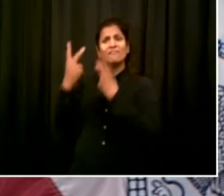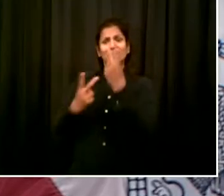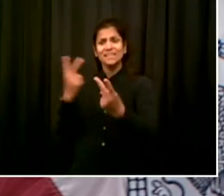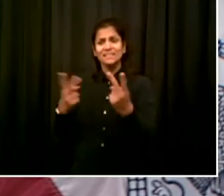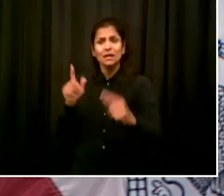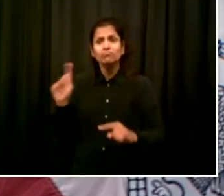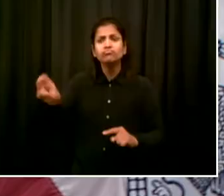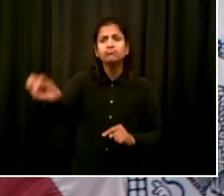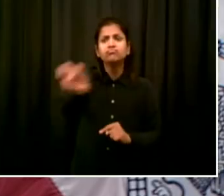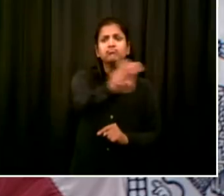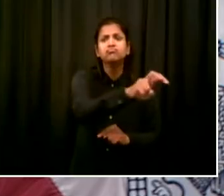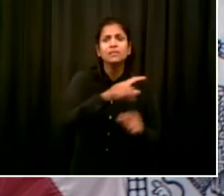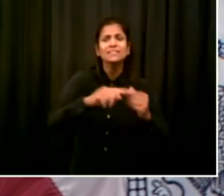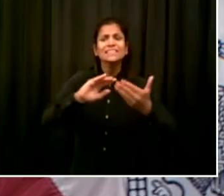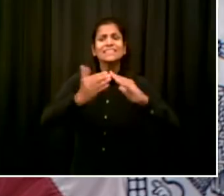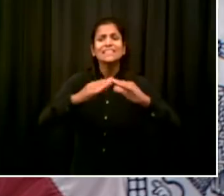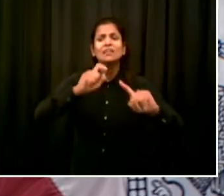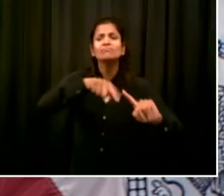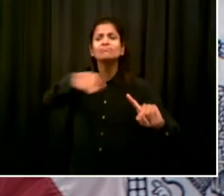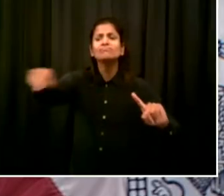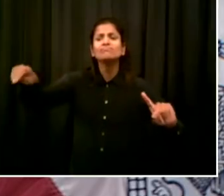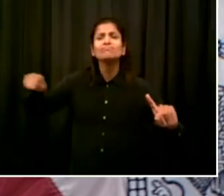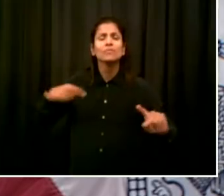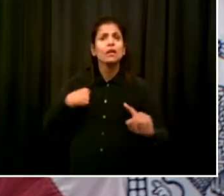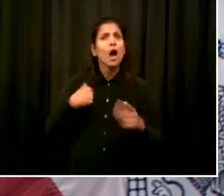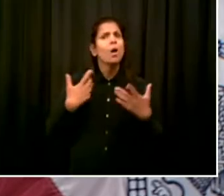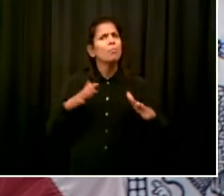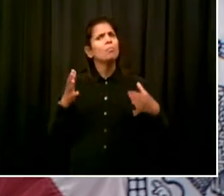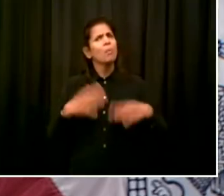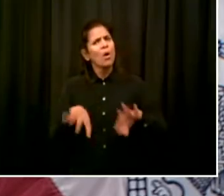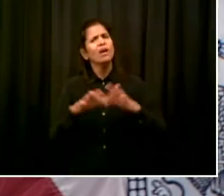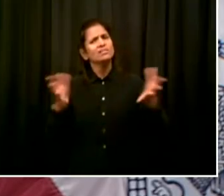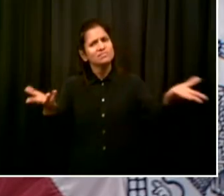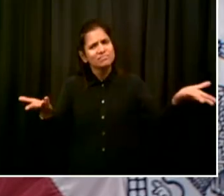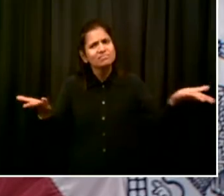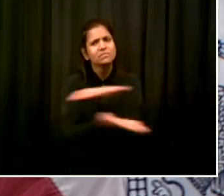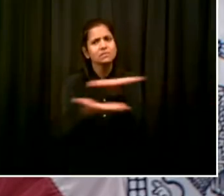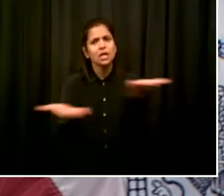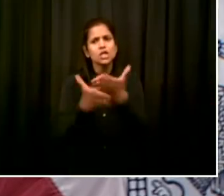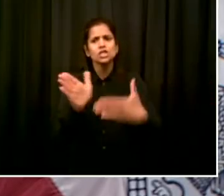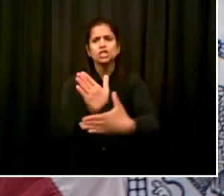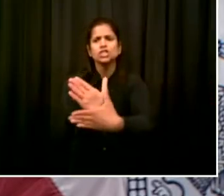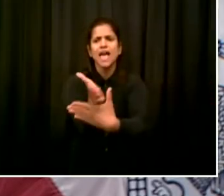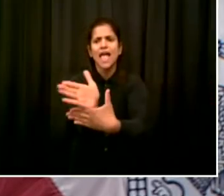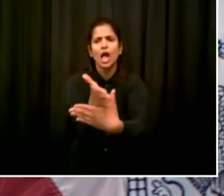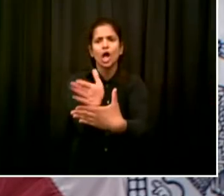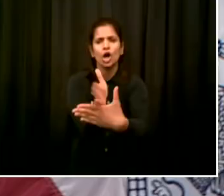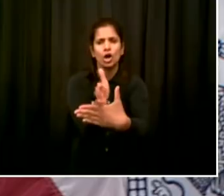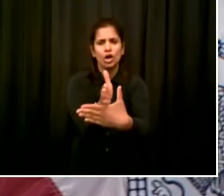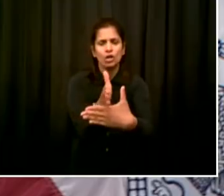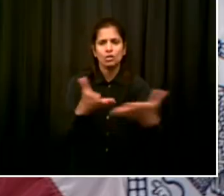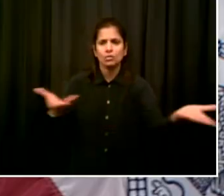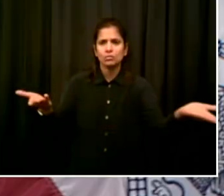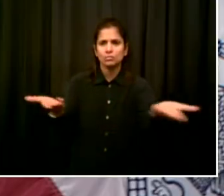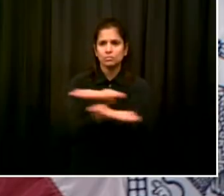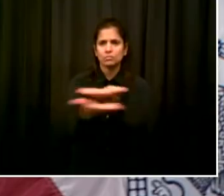FIGHT CRIME TOGETHER . I SEE